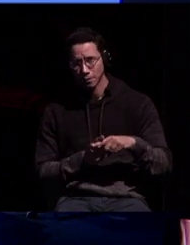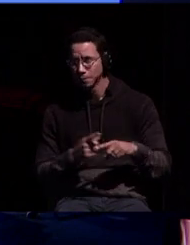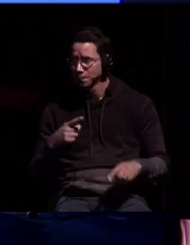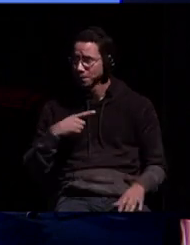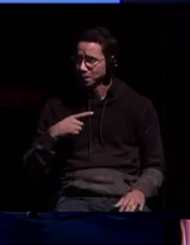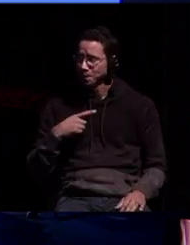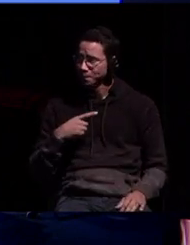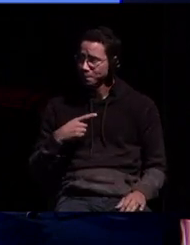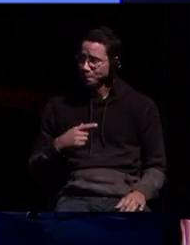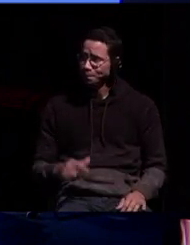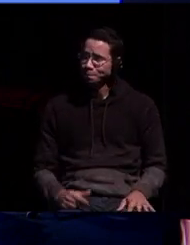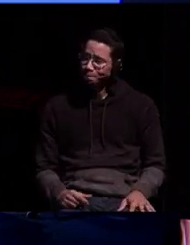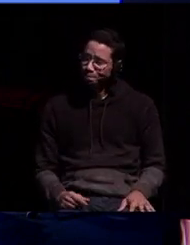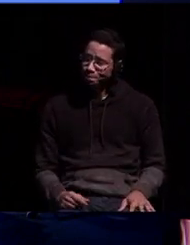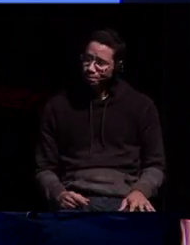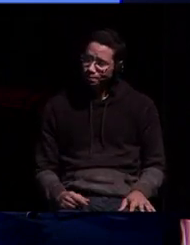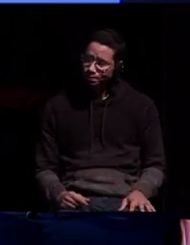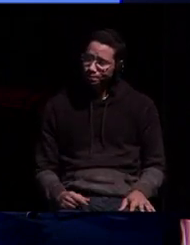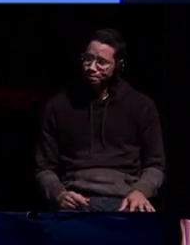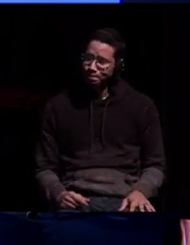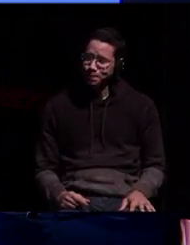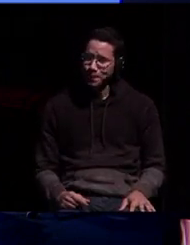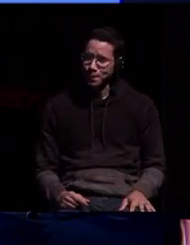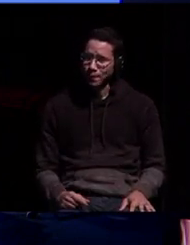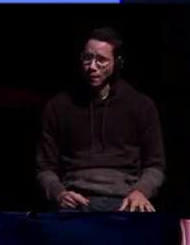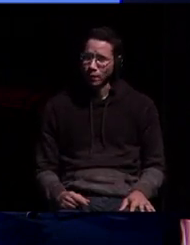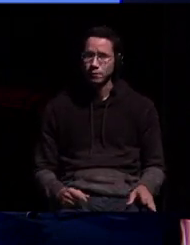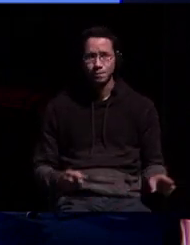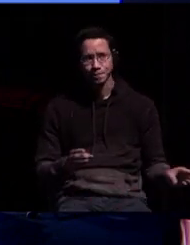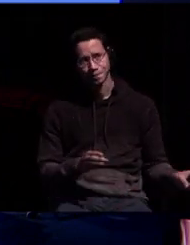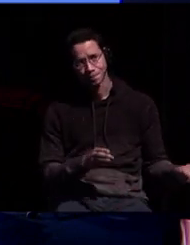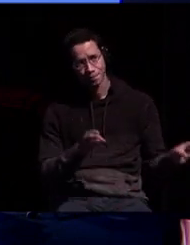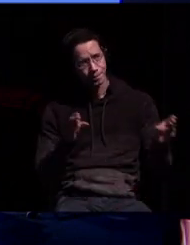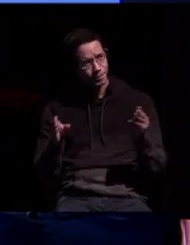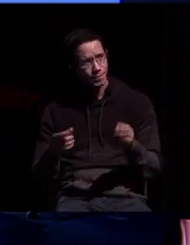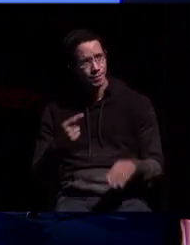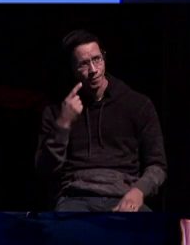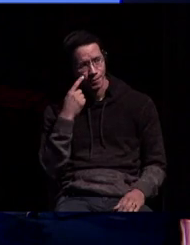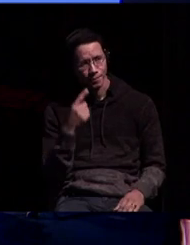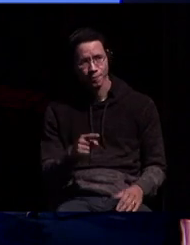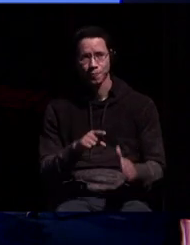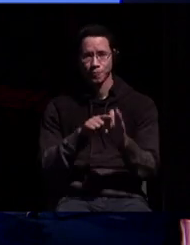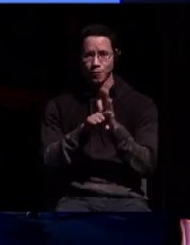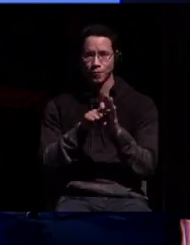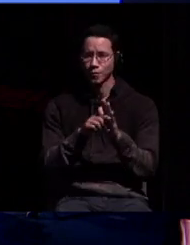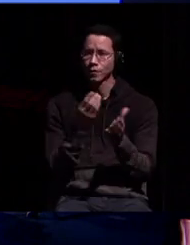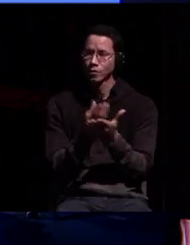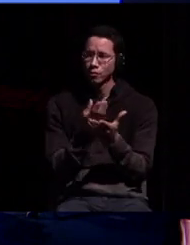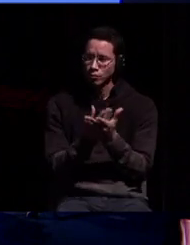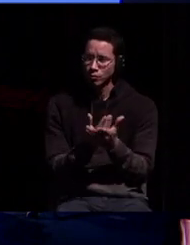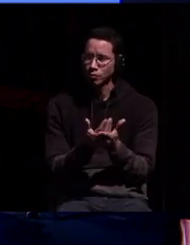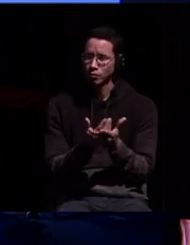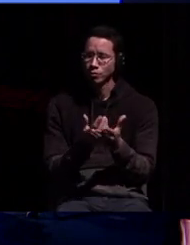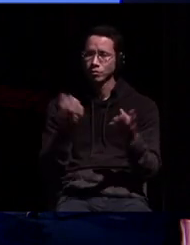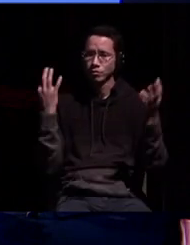Why is it negative? Because... The you see studies on gender-based tourism are 20 years old and only 10 years ago